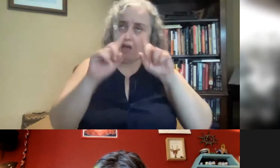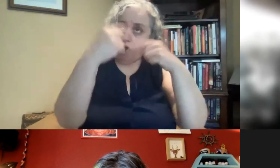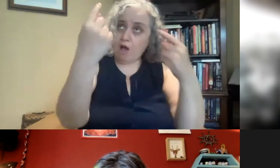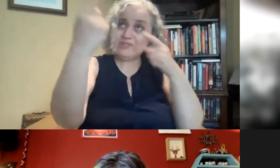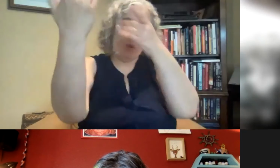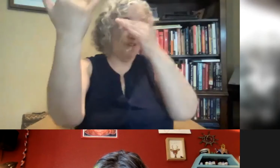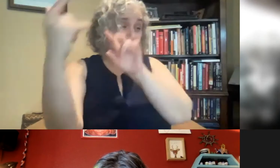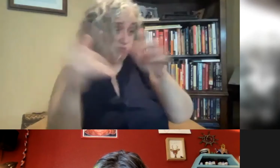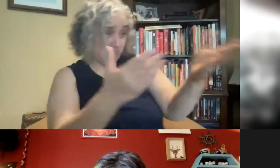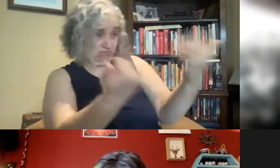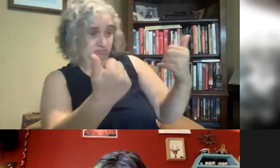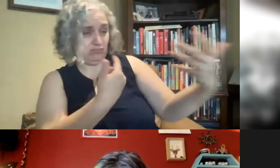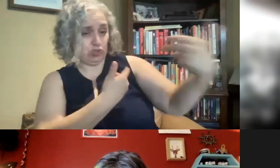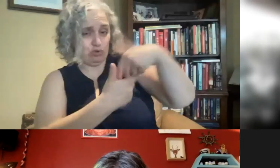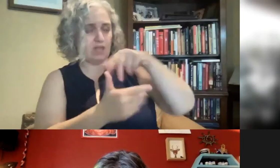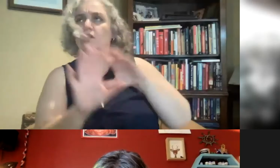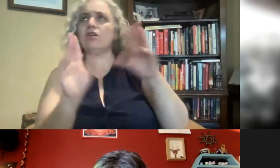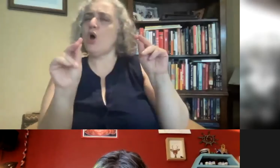How can we change this game here